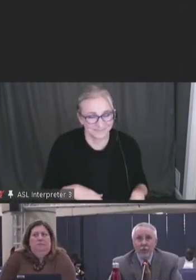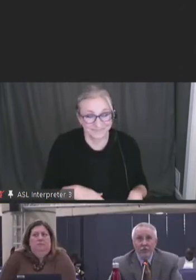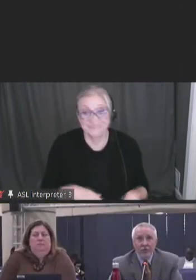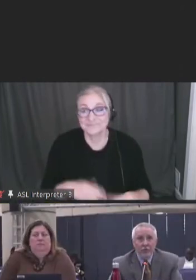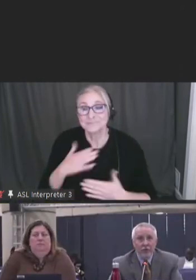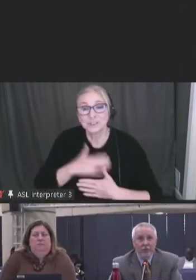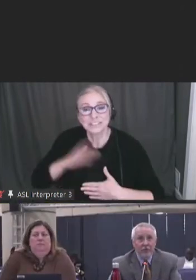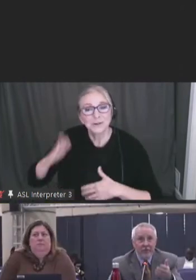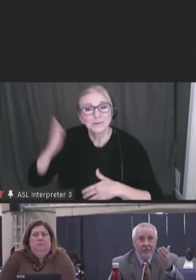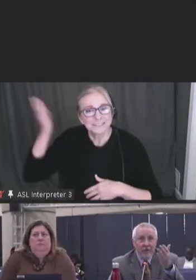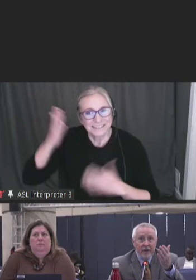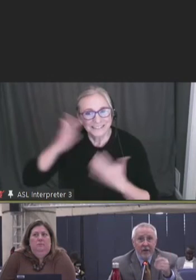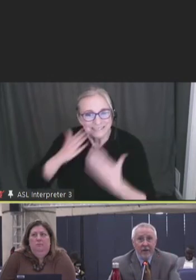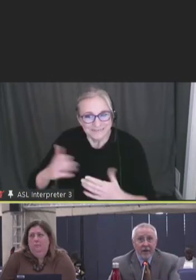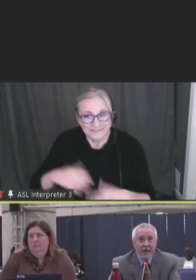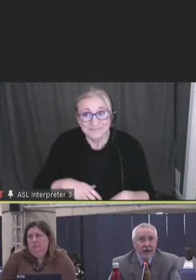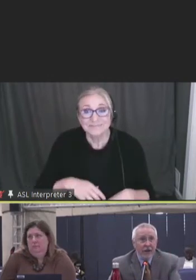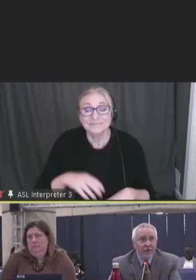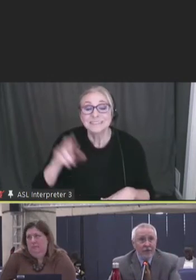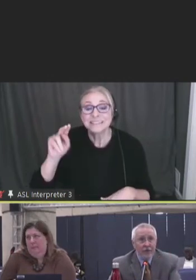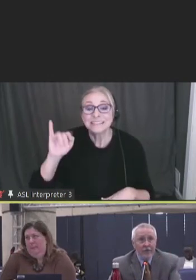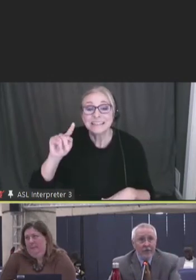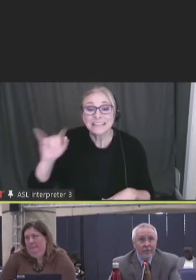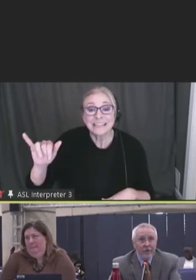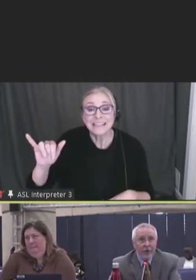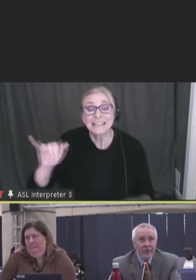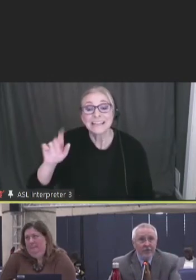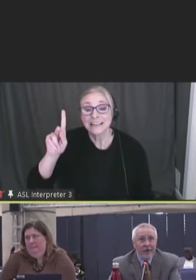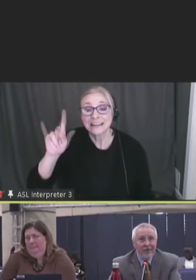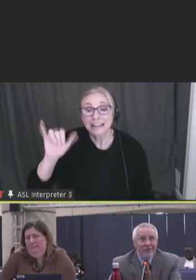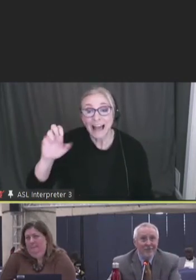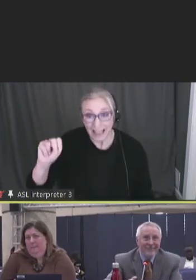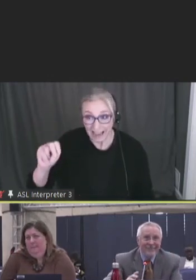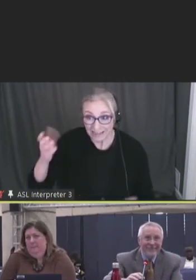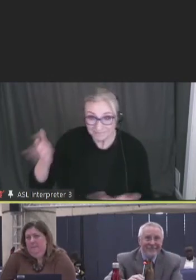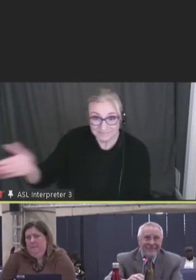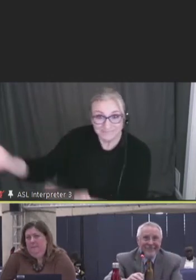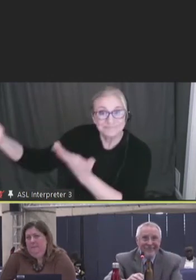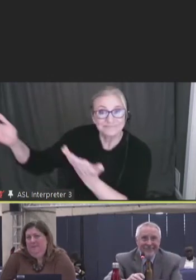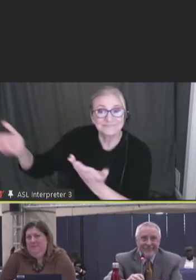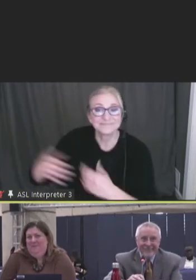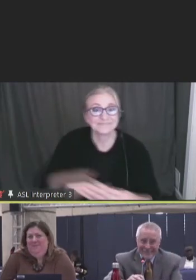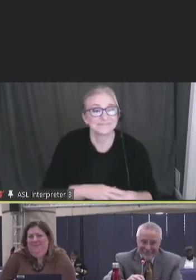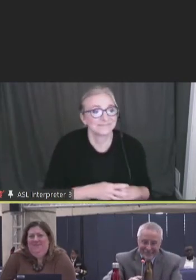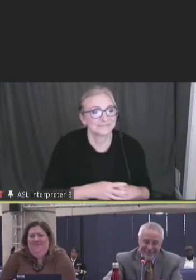Robert Hopkins: [affirmative] We appreciate your presentation. Nikki Klein, you have the stage.